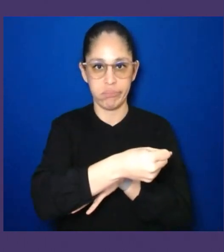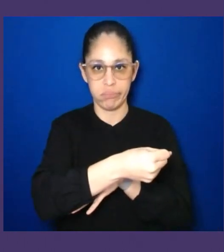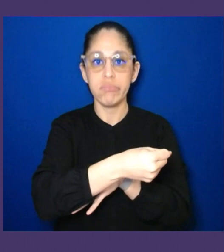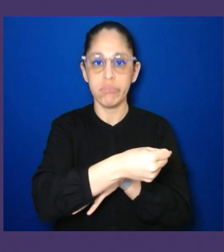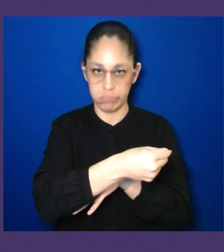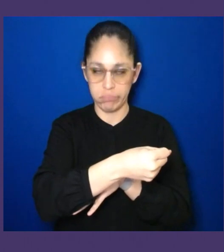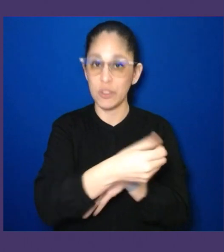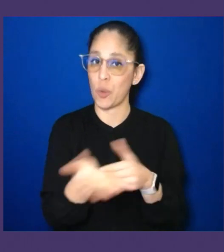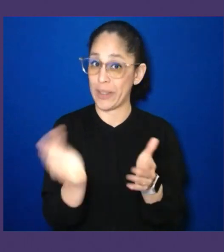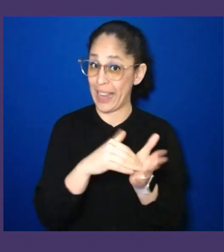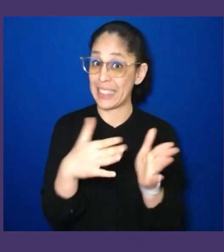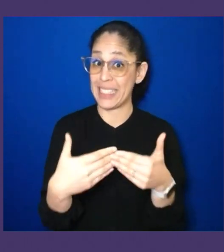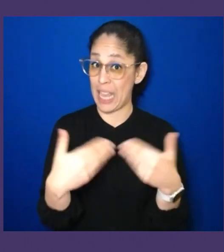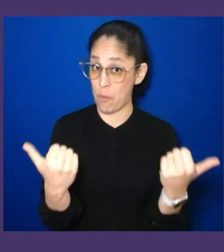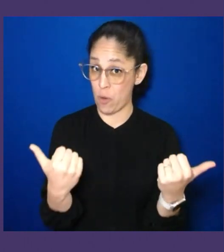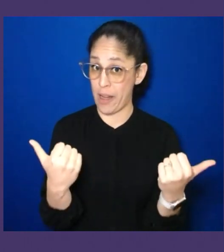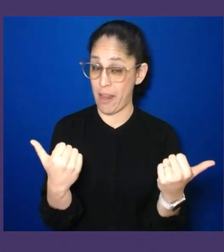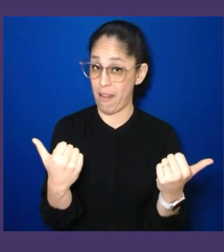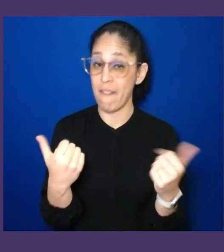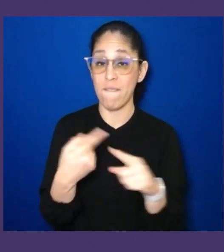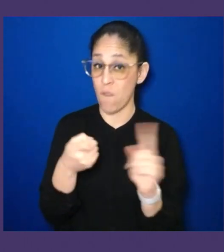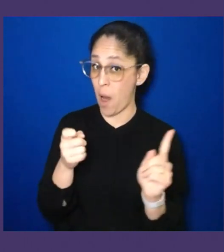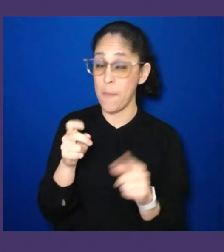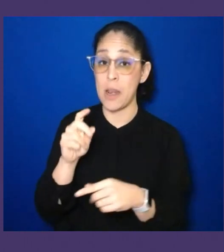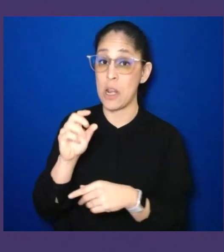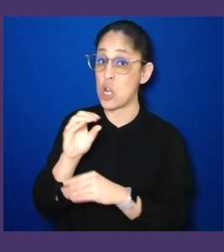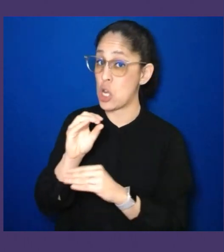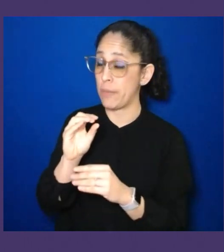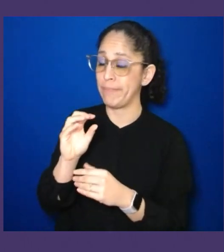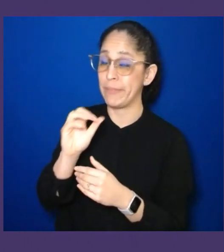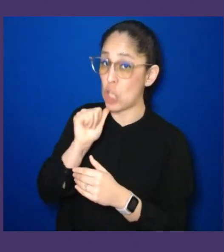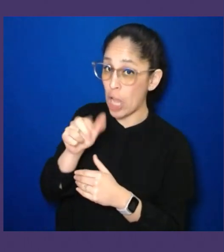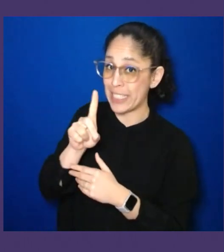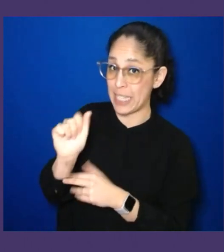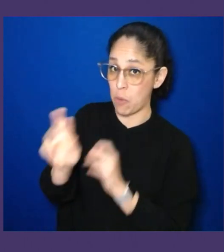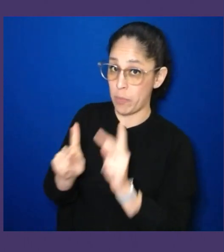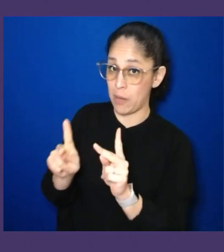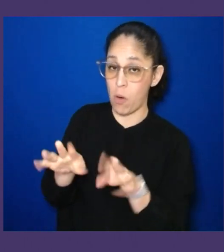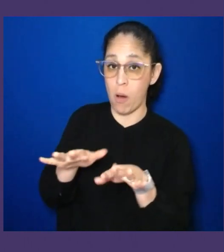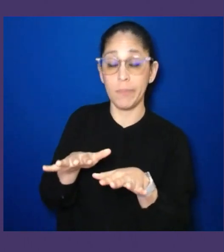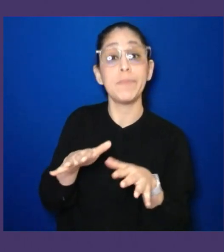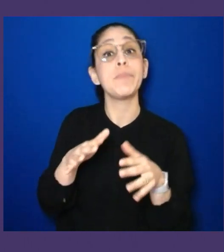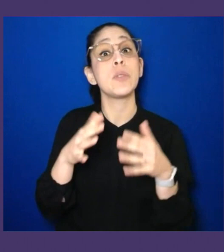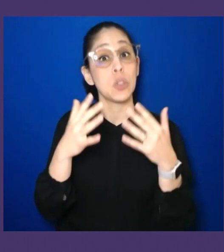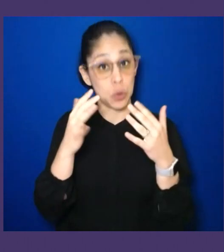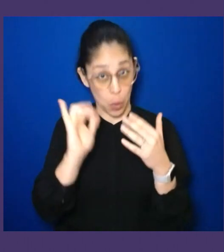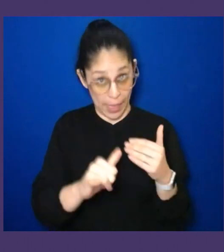non-disabled students. They then move from segregated education to segregated